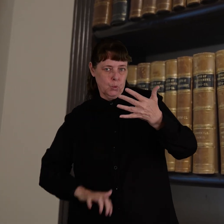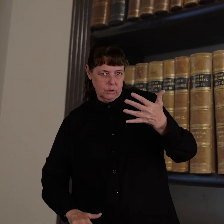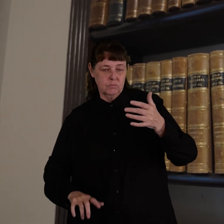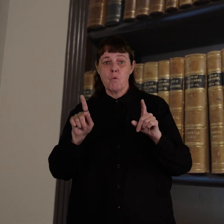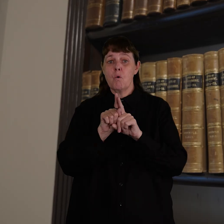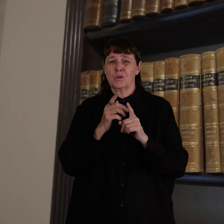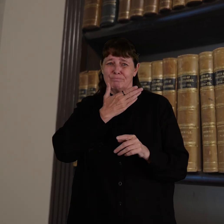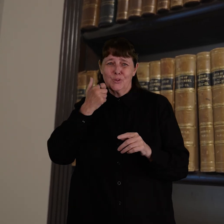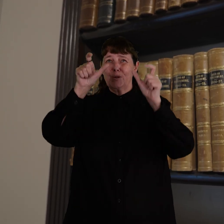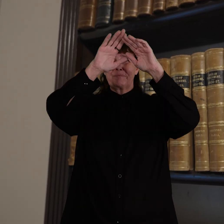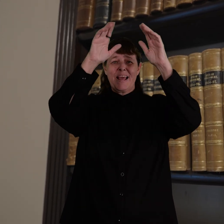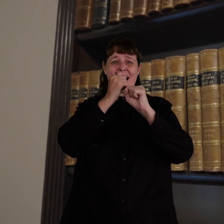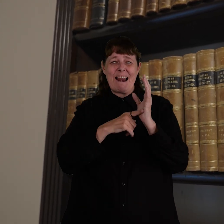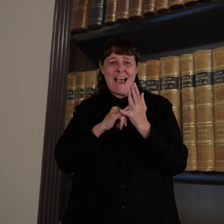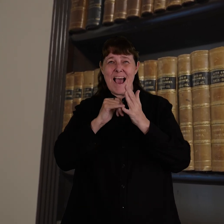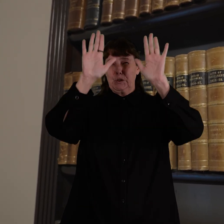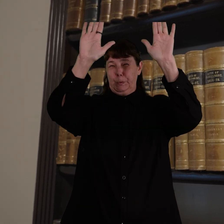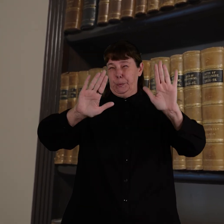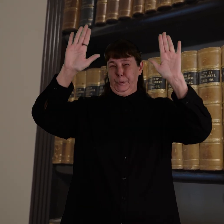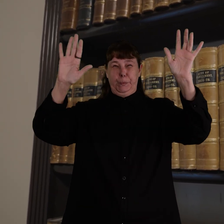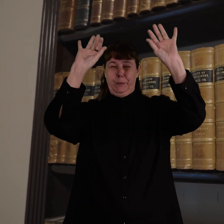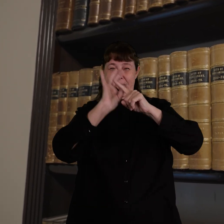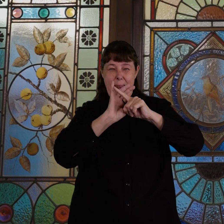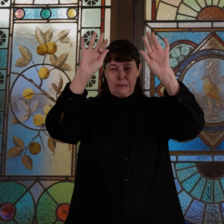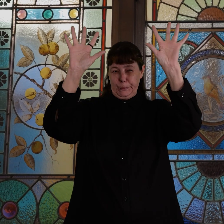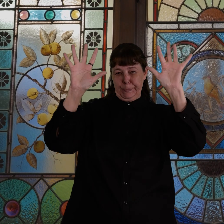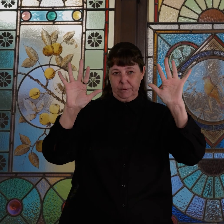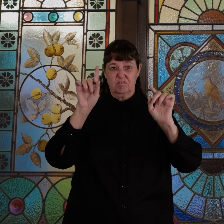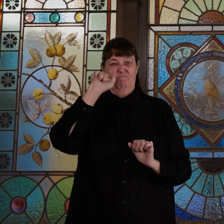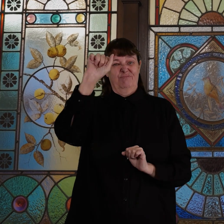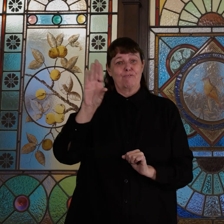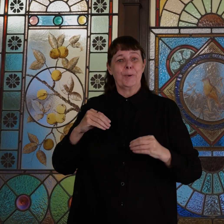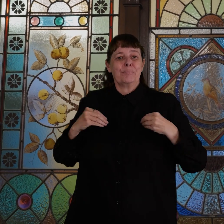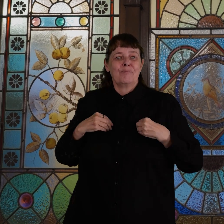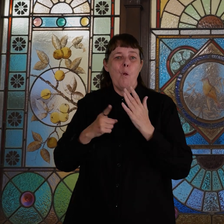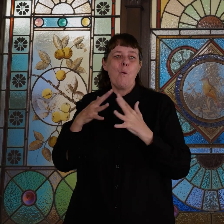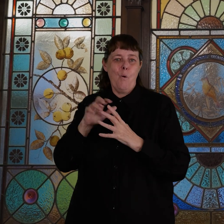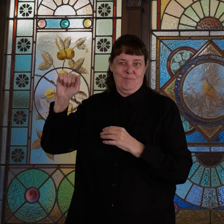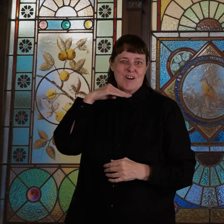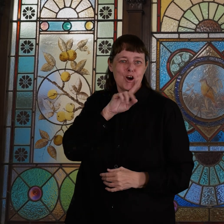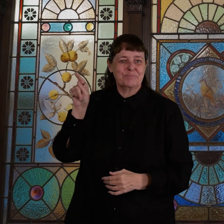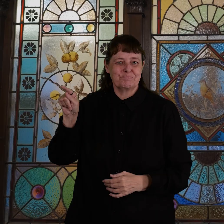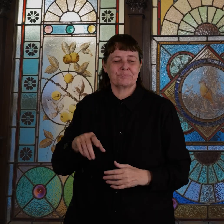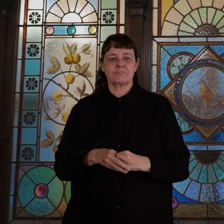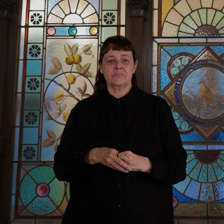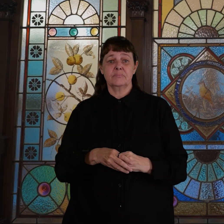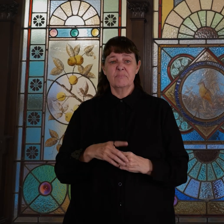reports, and we also have these beautiful stained glass windows that came from a firm in Melbourne.